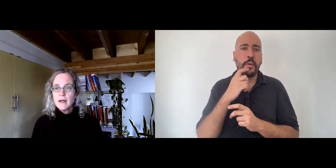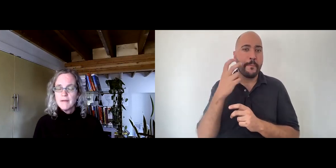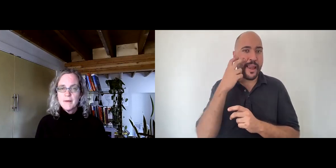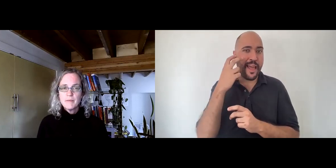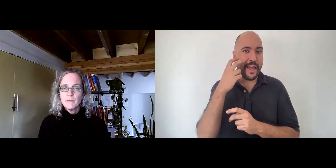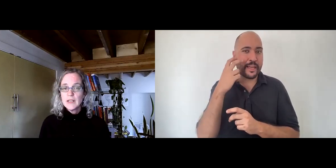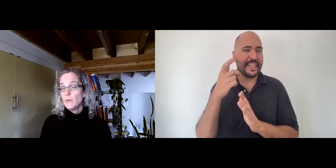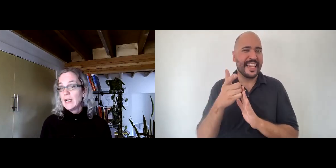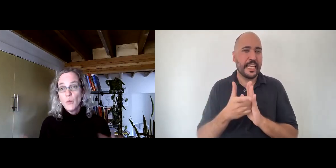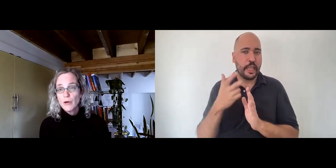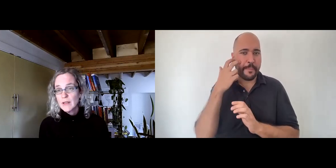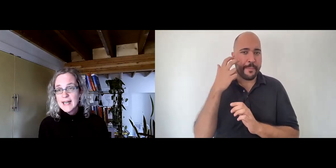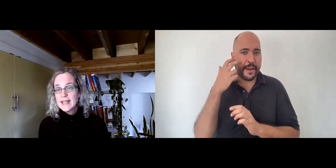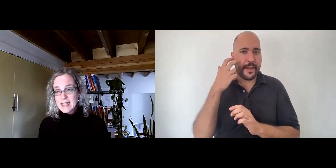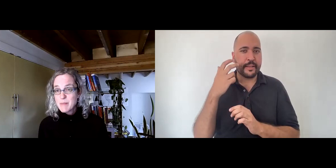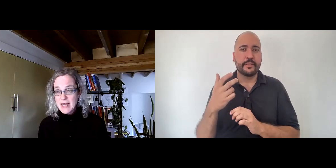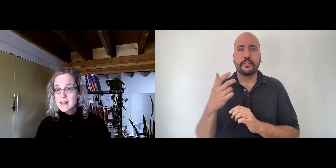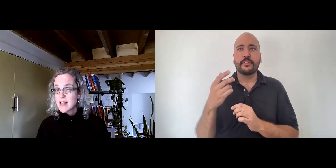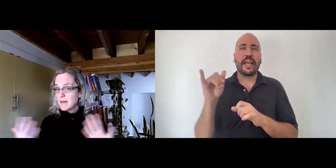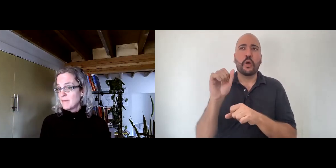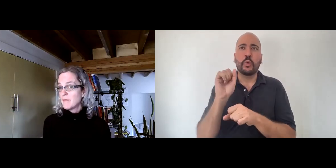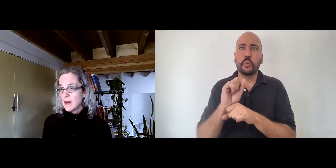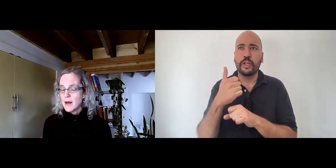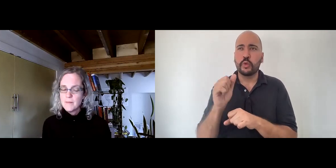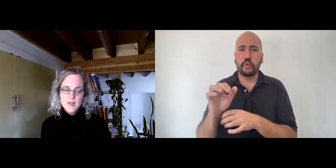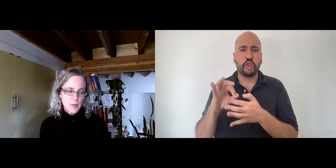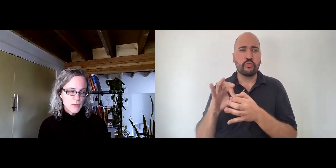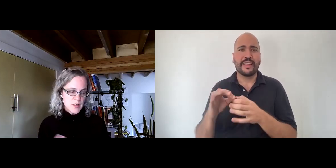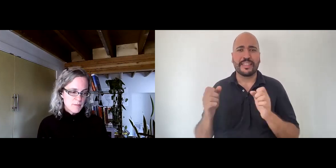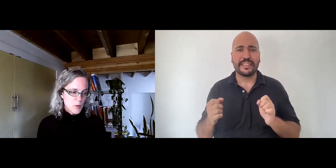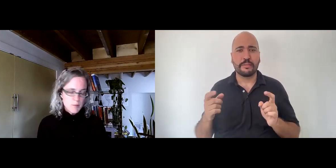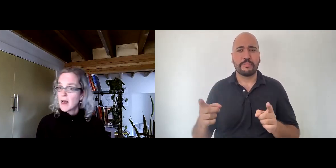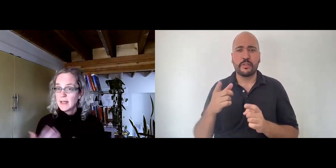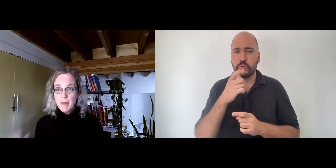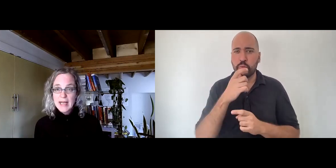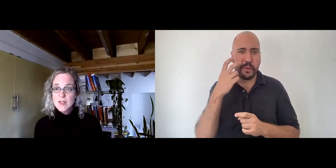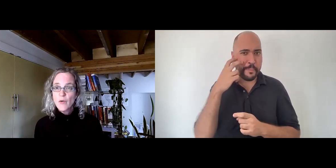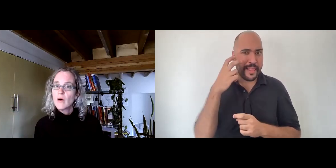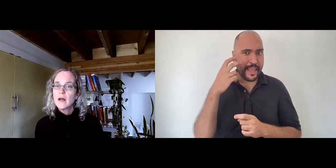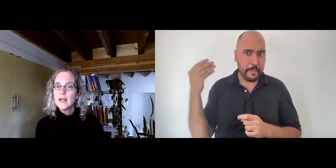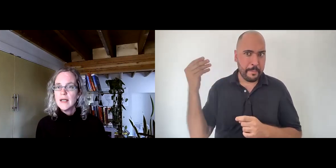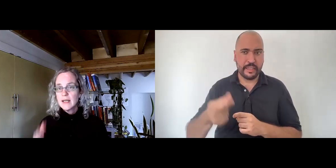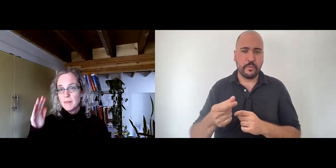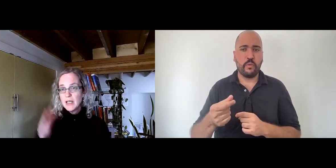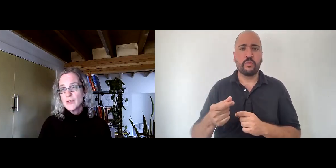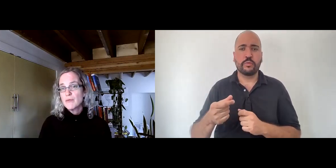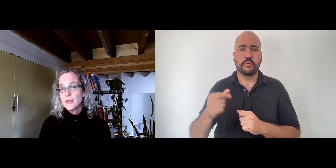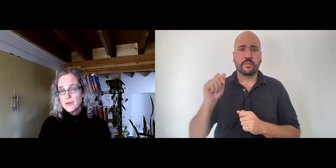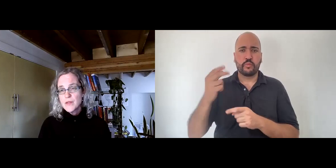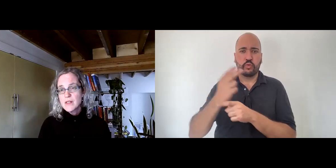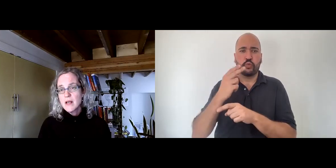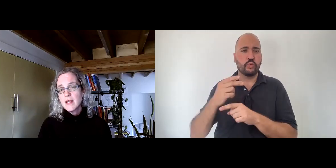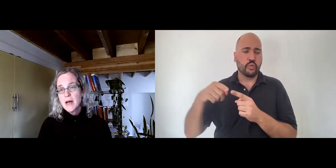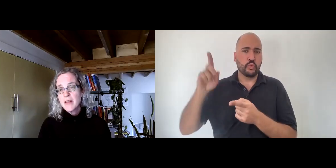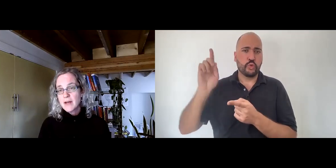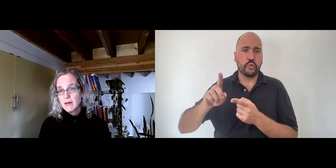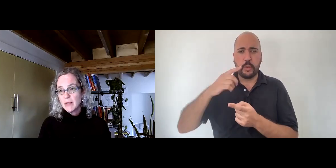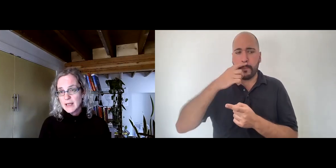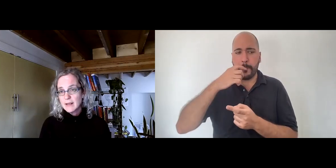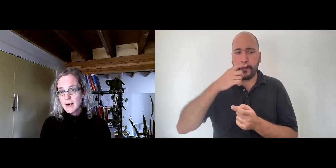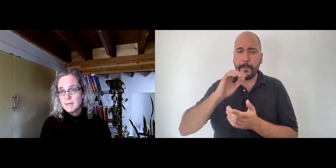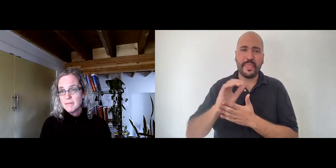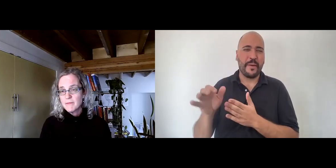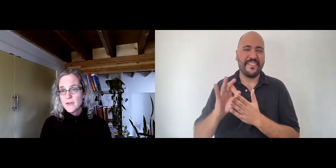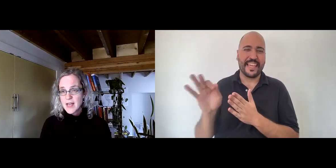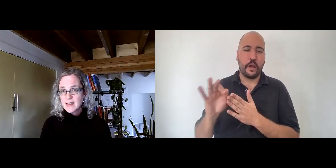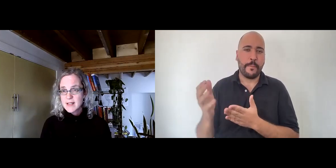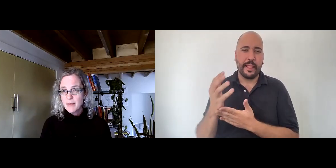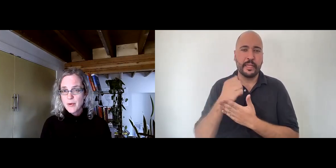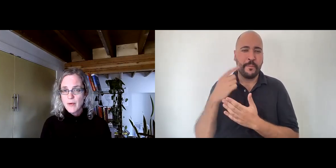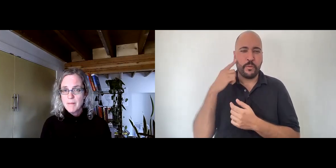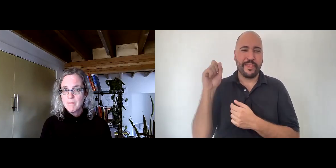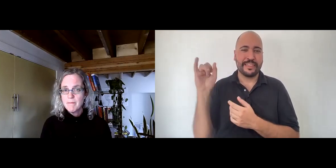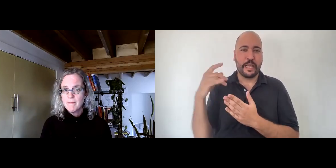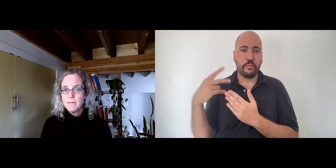Really any work related expense, that someone who's blind pays for can be used to reduce the amount of their countable income for the SSI program.